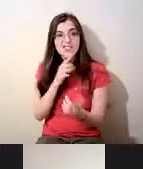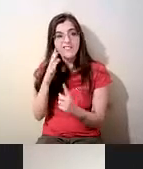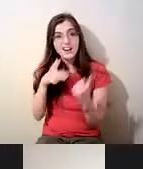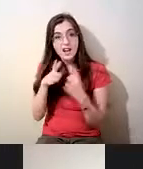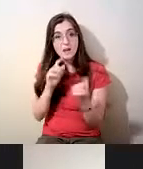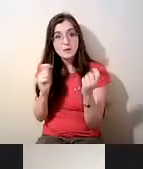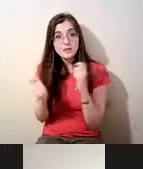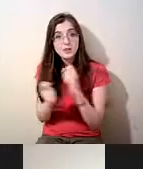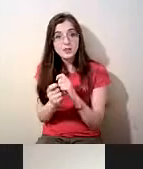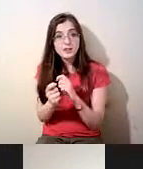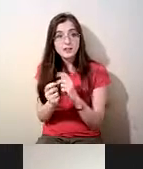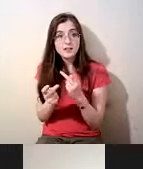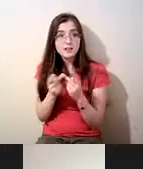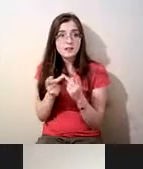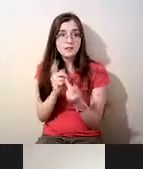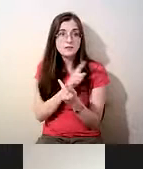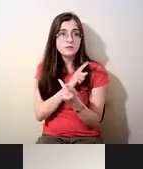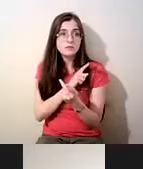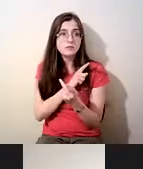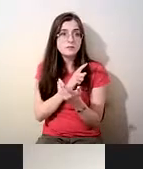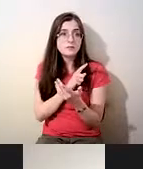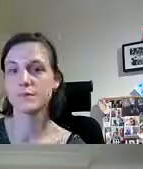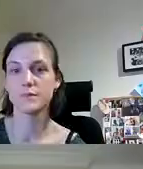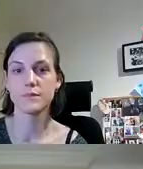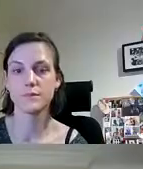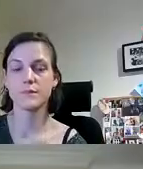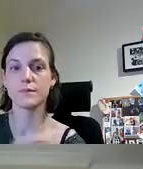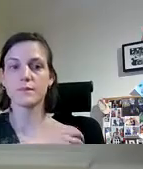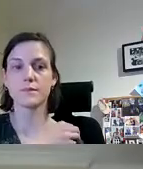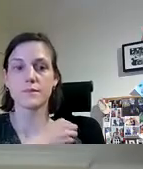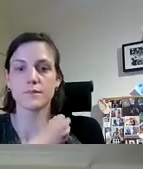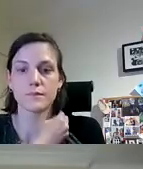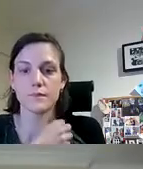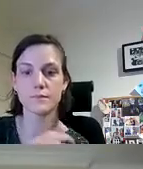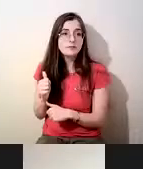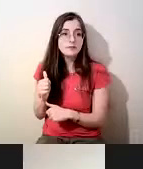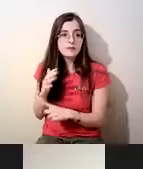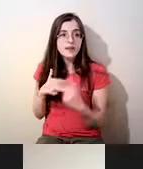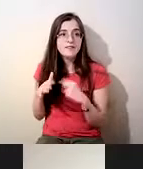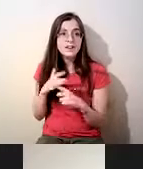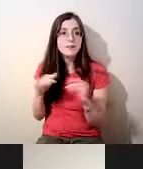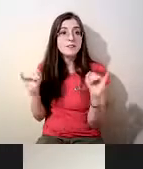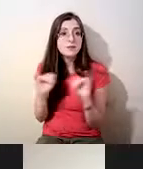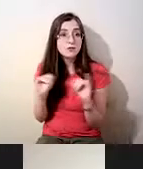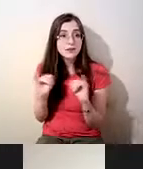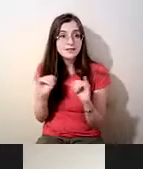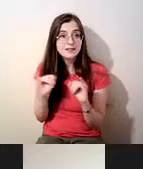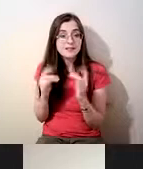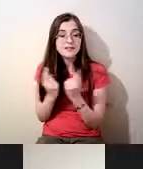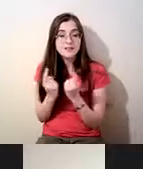and also a lot of you know a nice unexpected you know environmental crisis and issue disabled